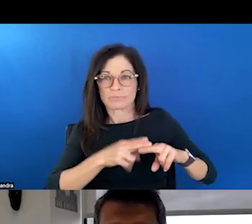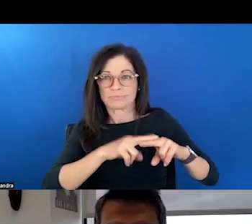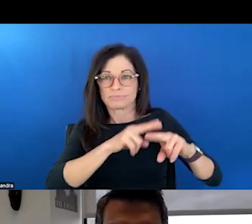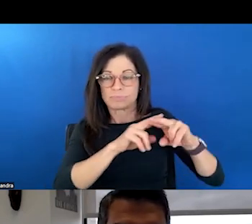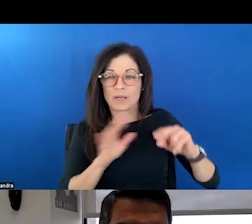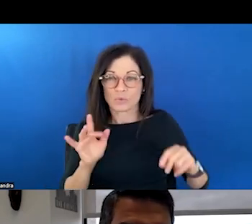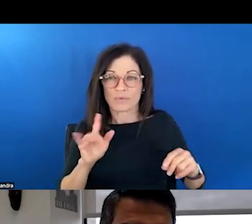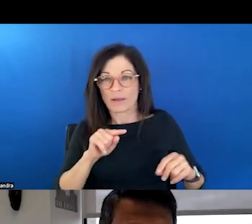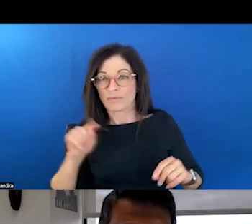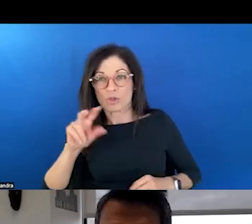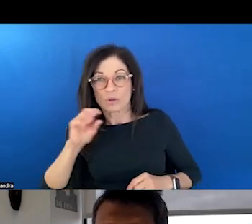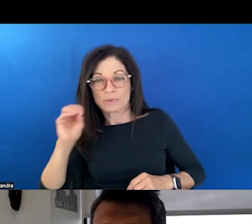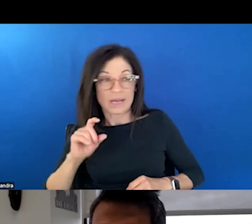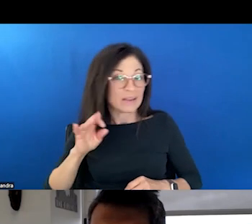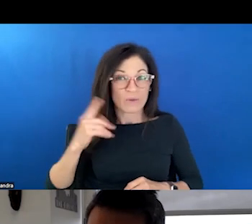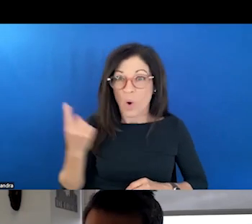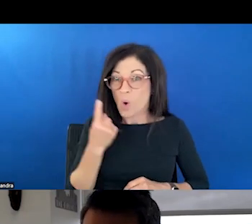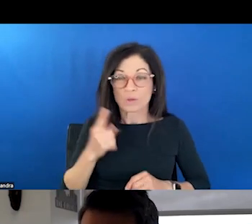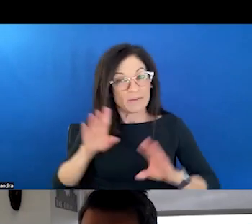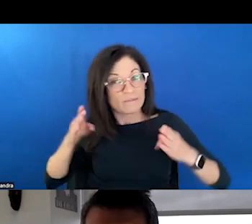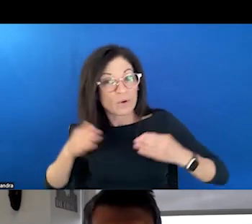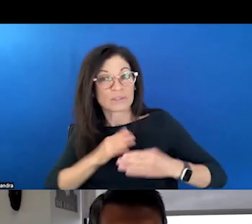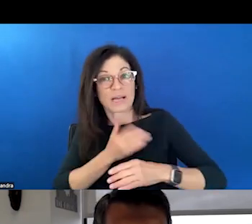IF WE ONLY DID THINGS IN BEHAVIORAL HEALTH, WE WOULD NOT